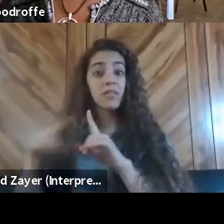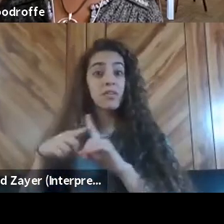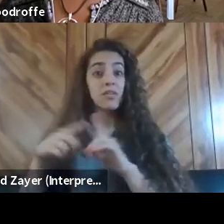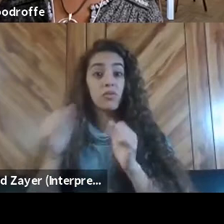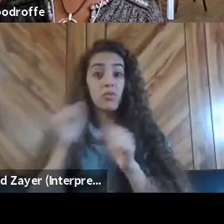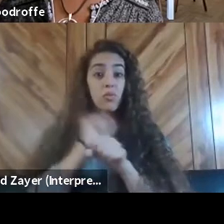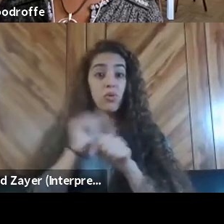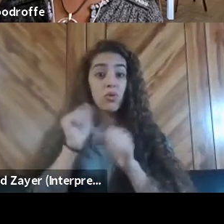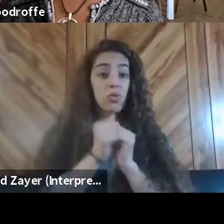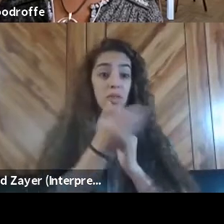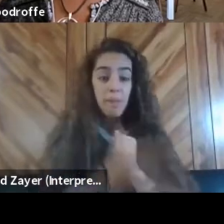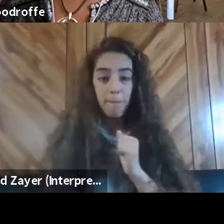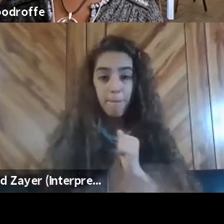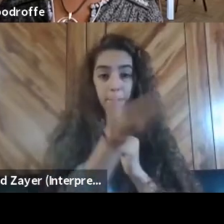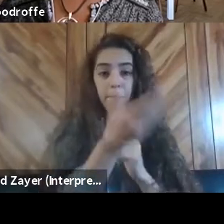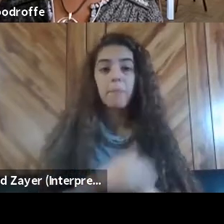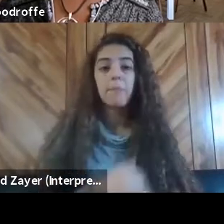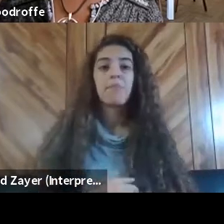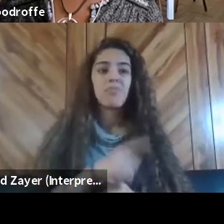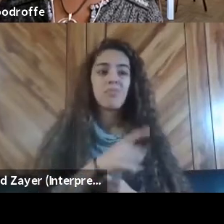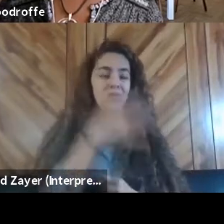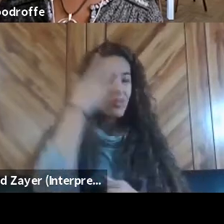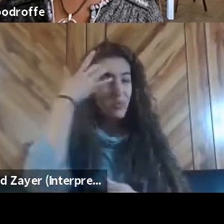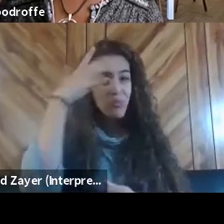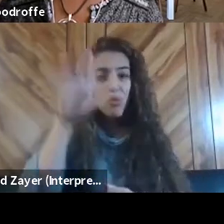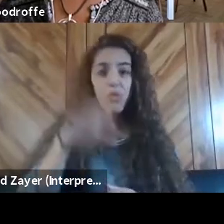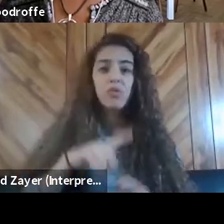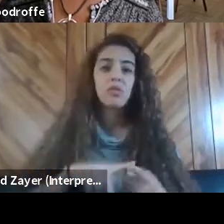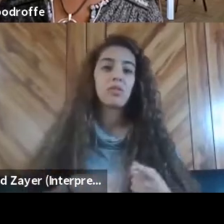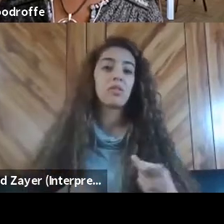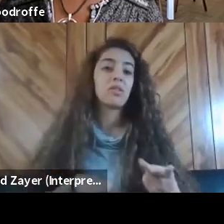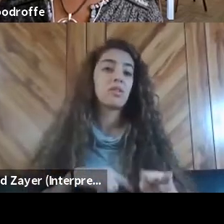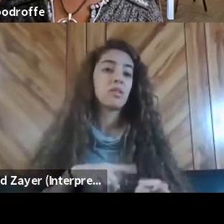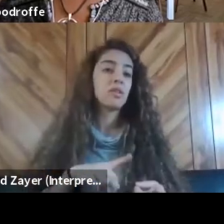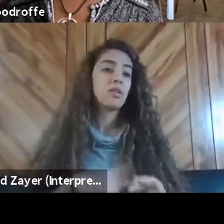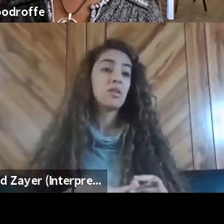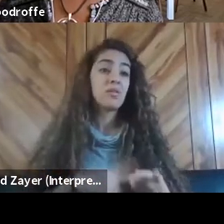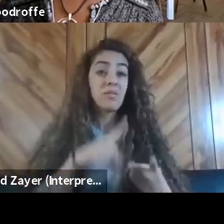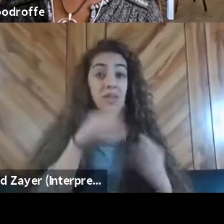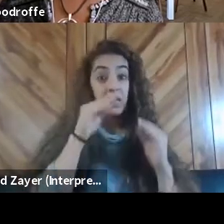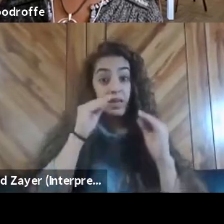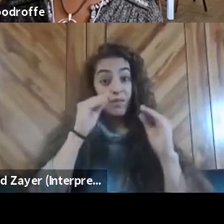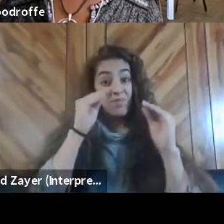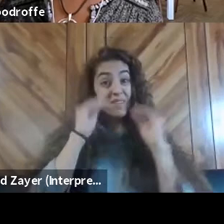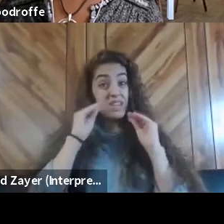really is, I mean, right. He teaches me a lot of stuff every